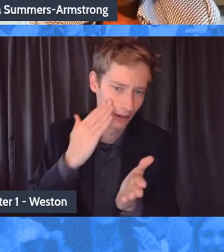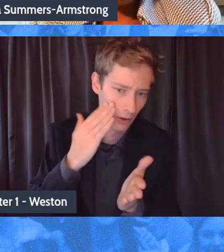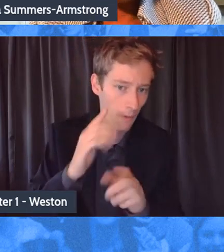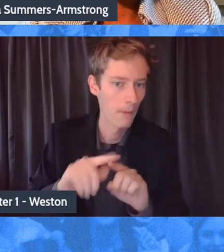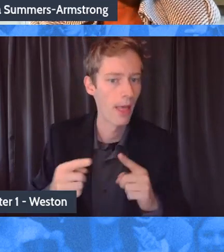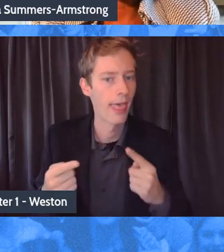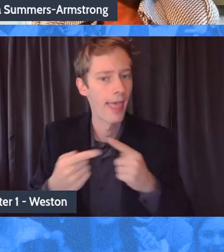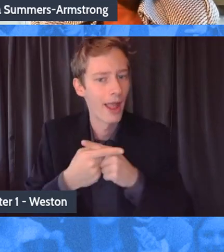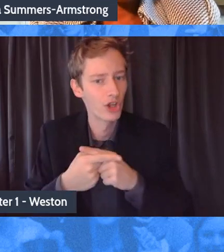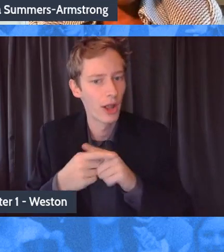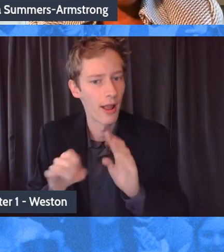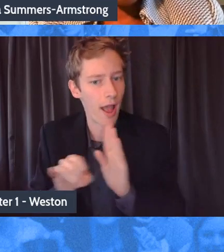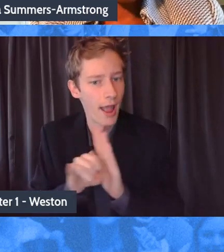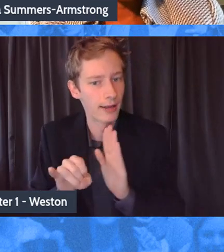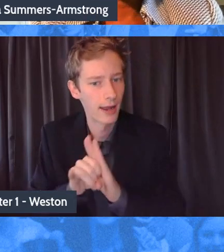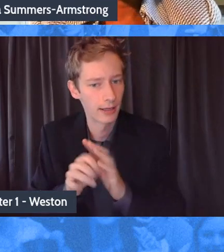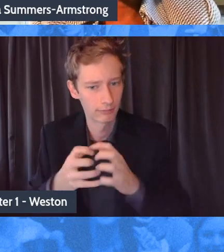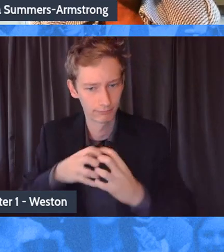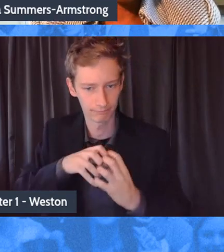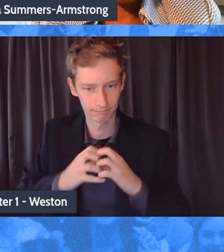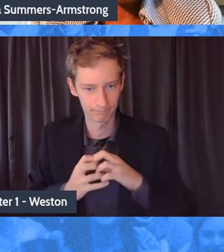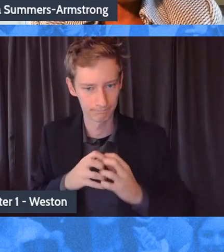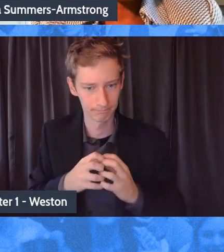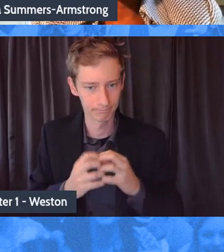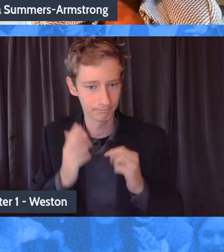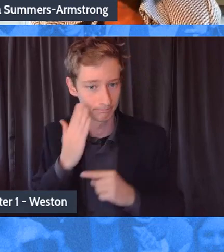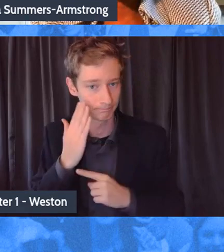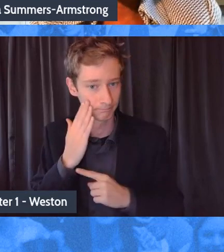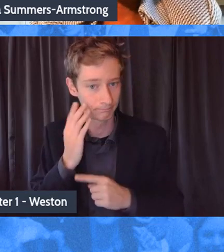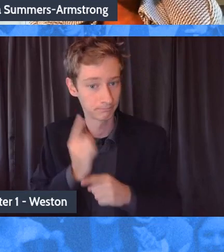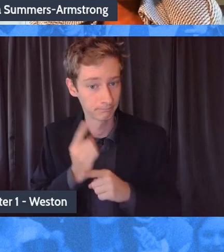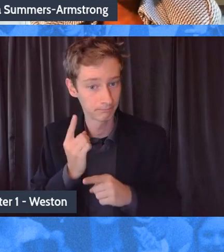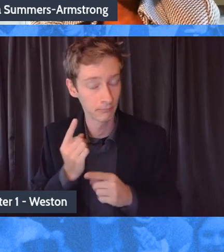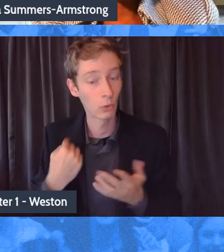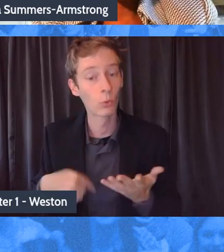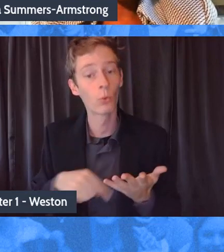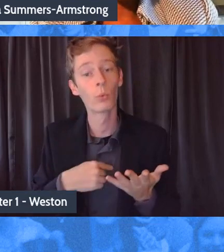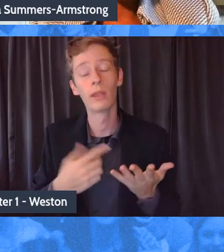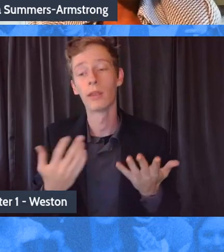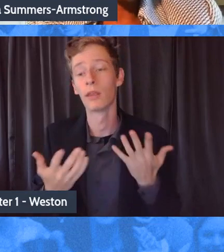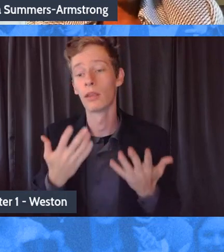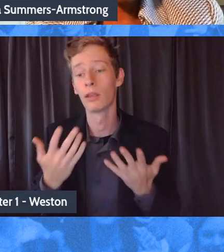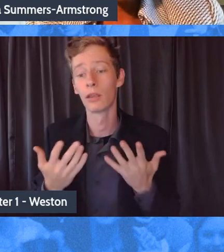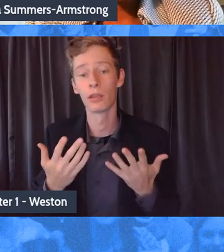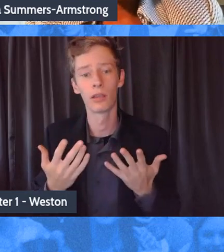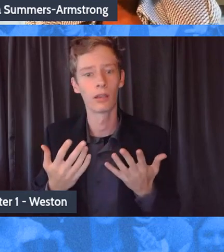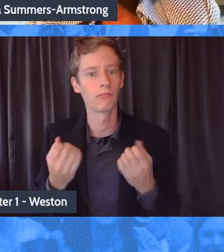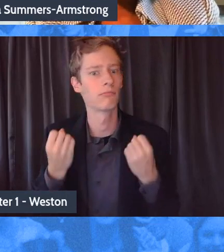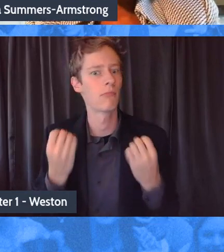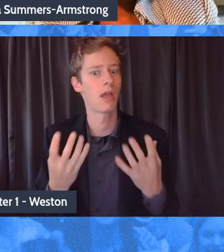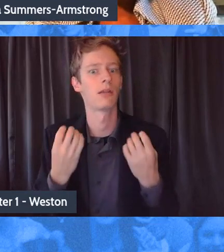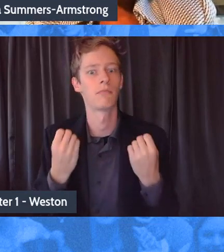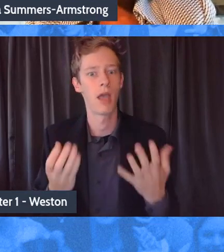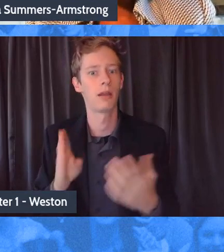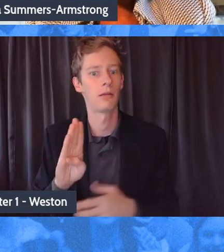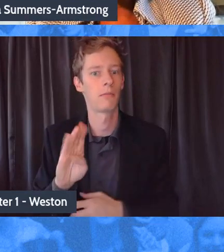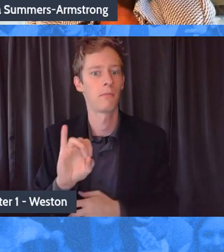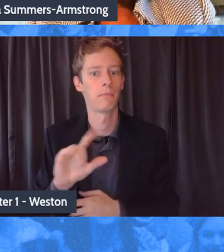And so particularly, we created this dozens of pages of bills to talk about a problem that doesn't really exist.